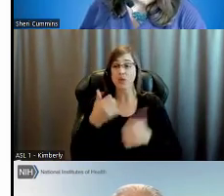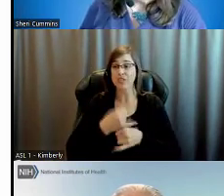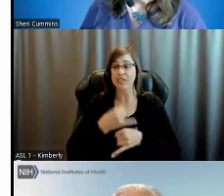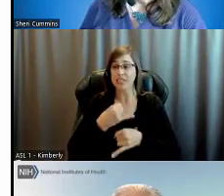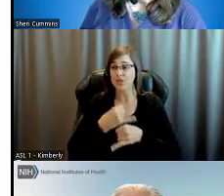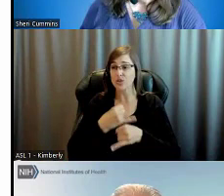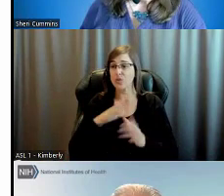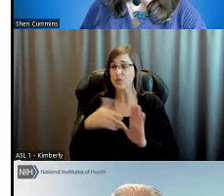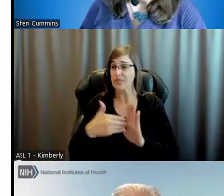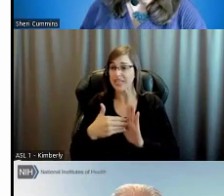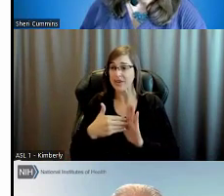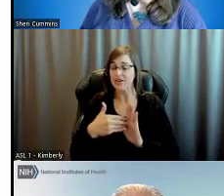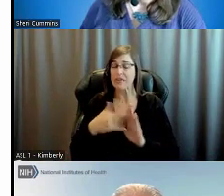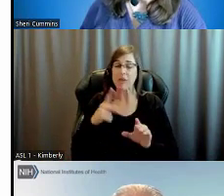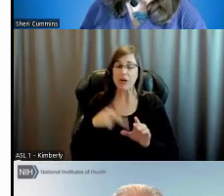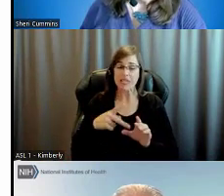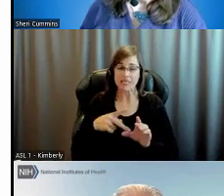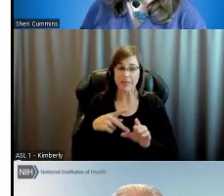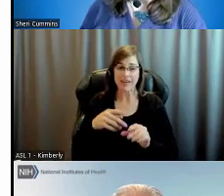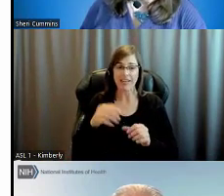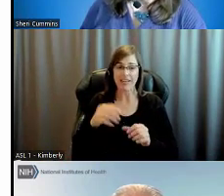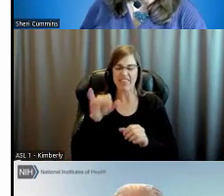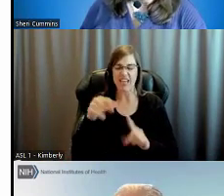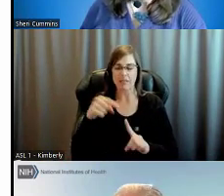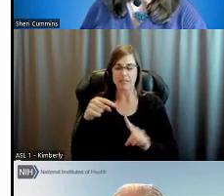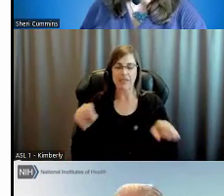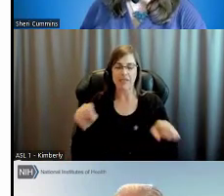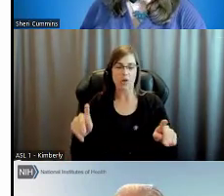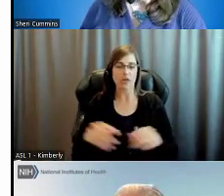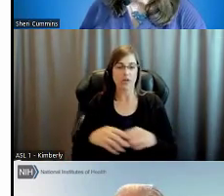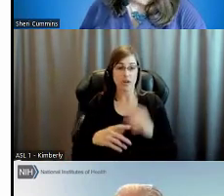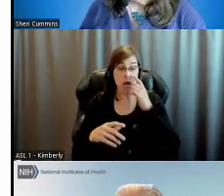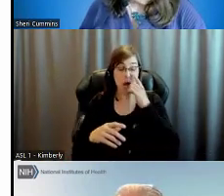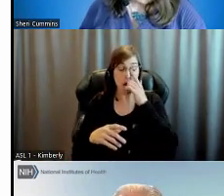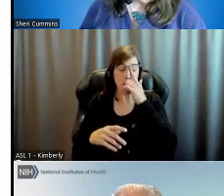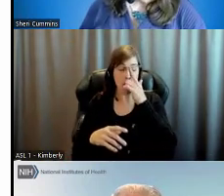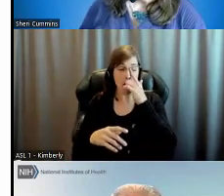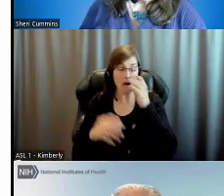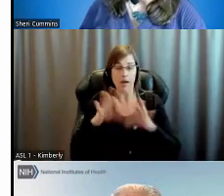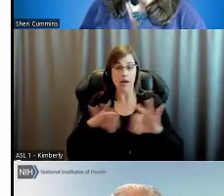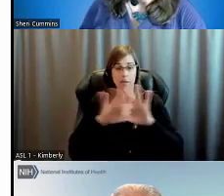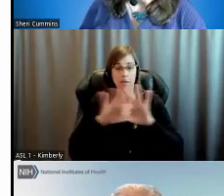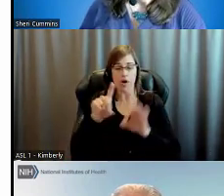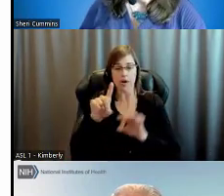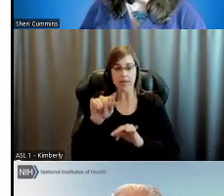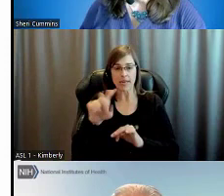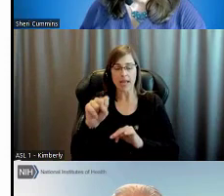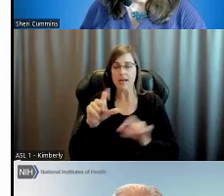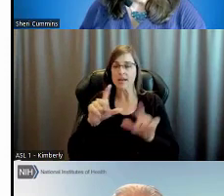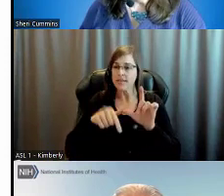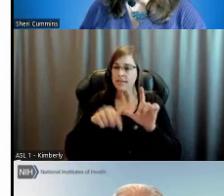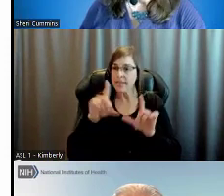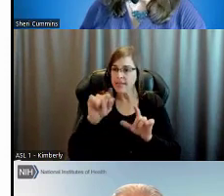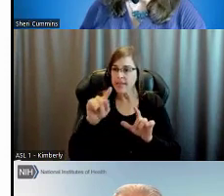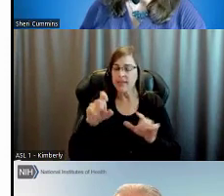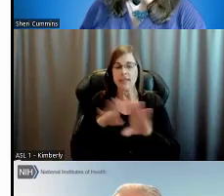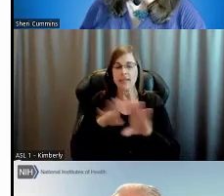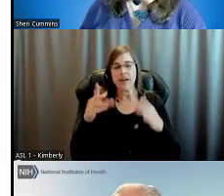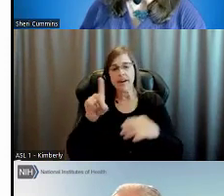are actually participating on that particular opportunity, key dates like your expiration date, your open date, your submit date,